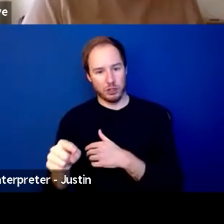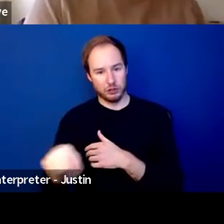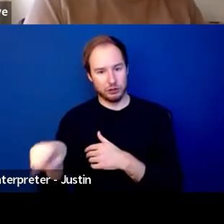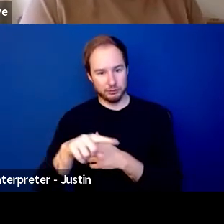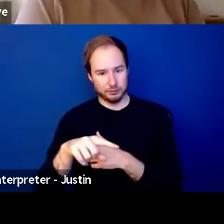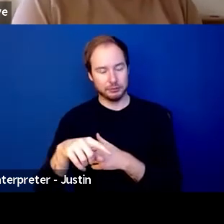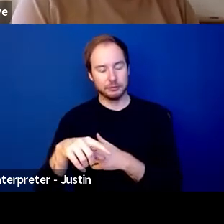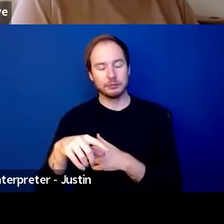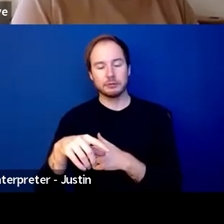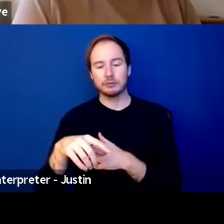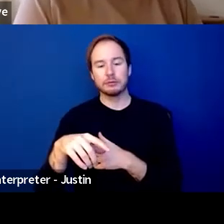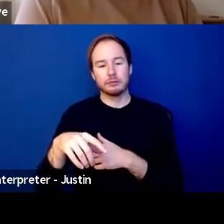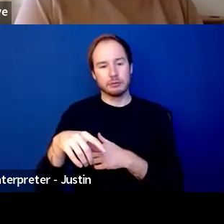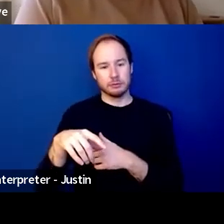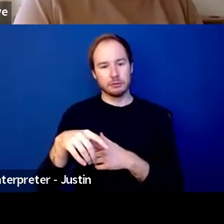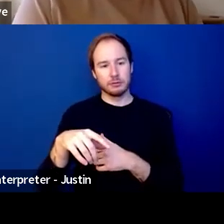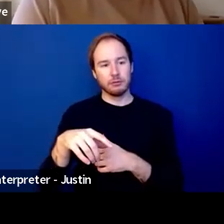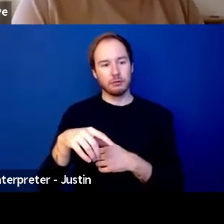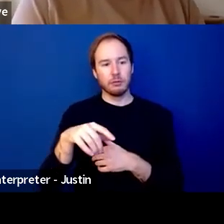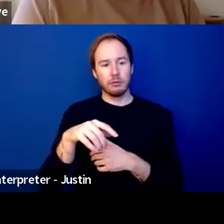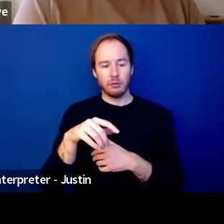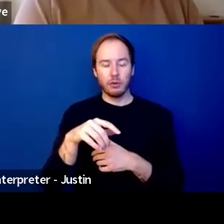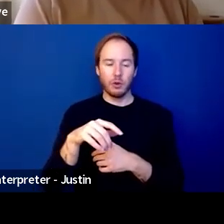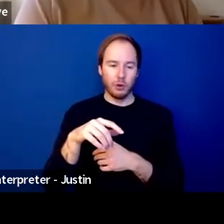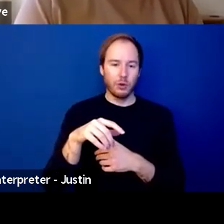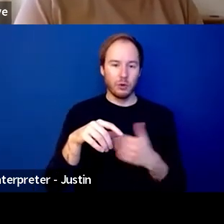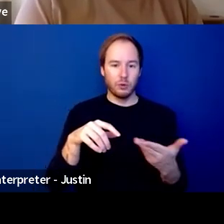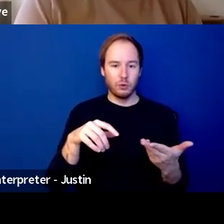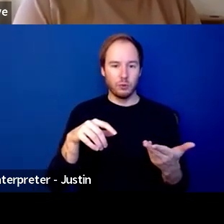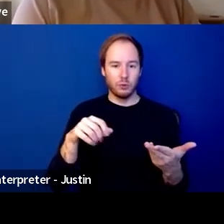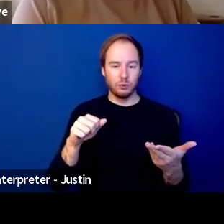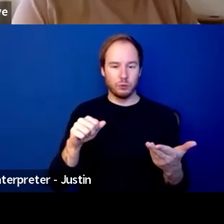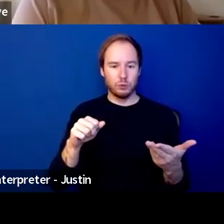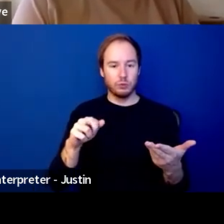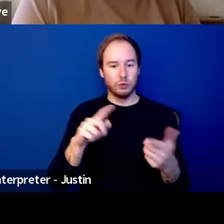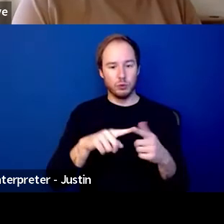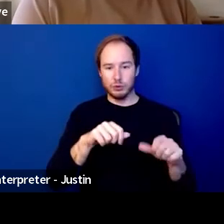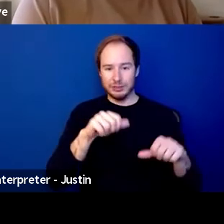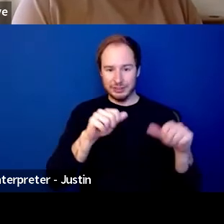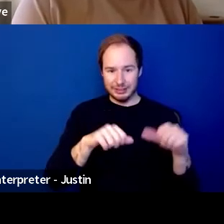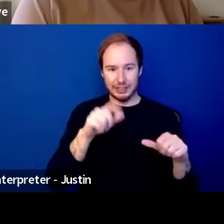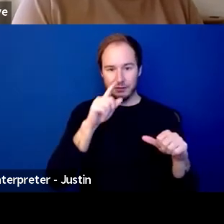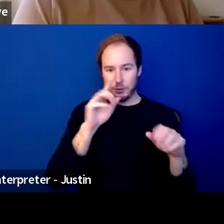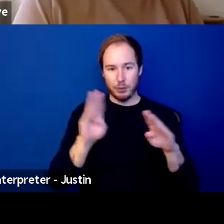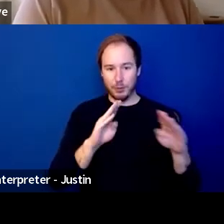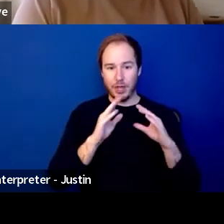we talked about, not just the importance of being able to assess folks or behavioral health needs and also begin providing